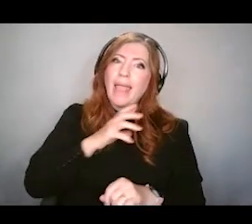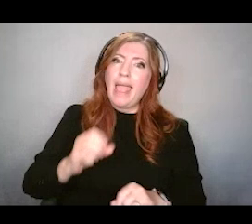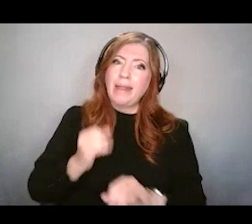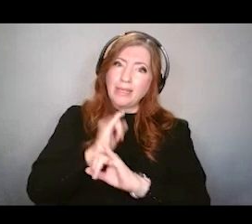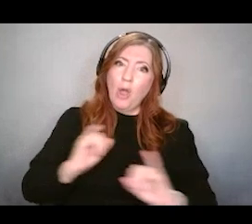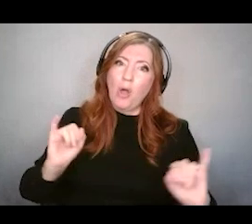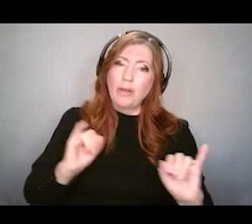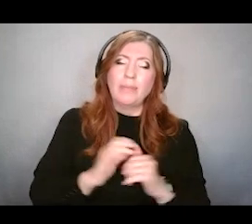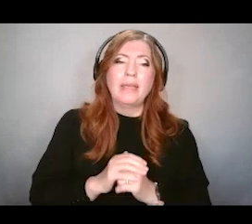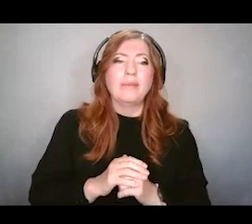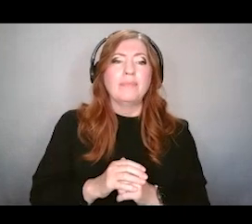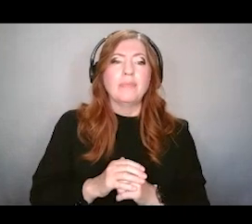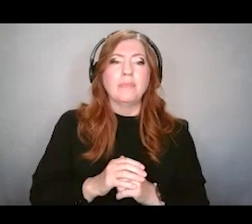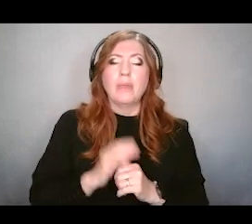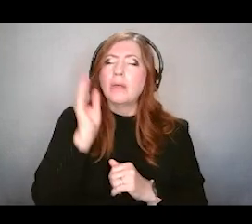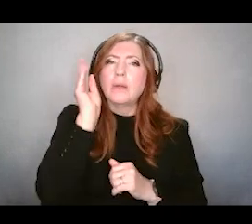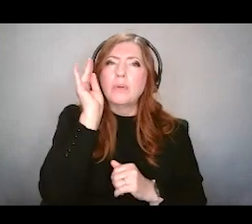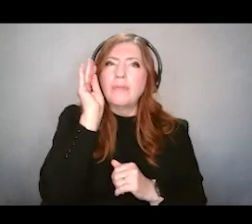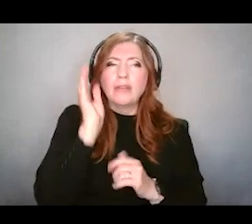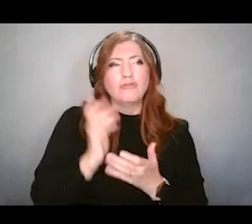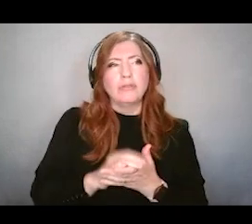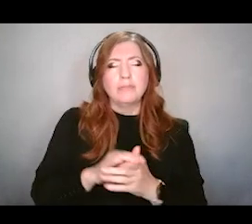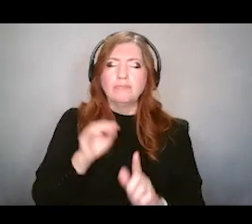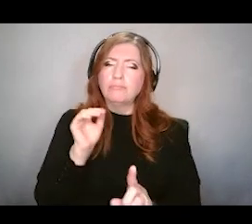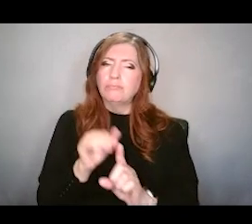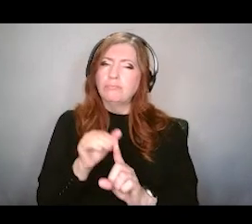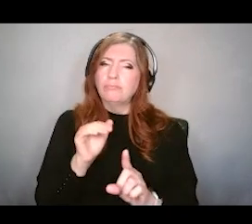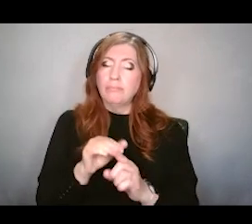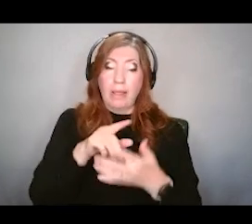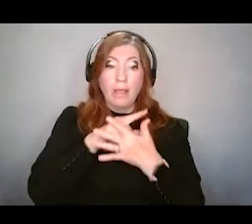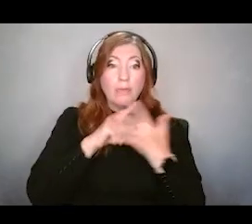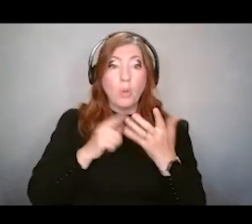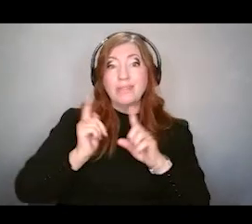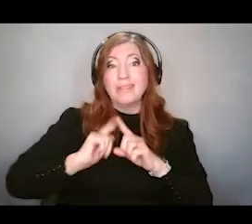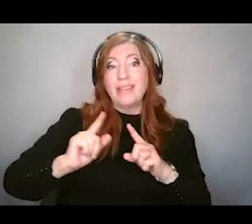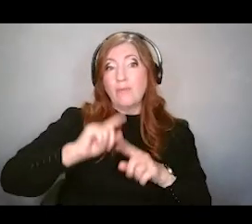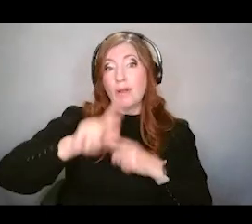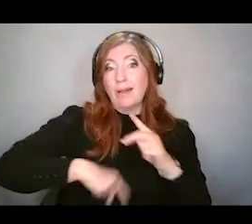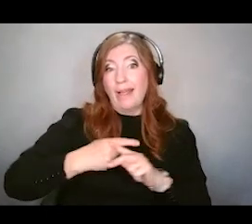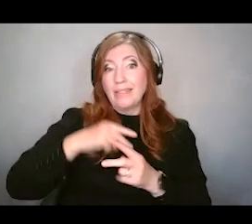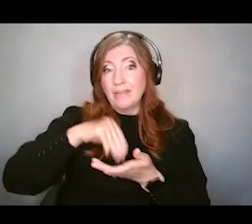Reflection Prompt: Are the types of documentation you’re currently collecting aligned with what’s